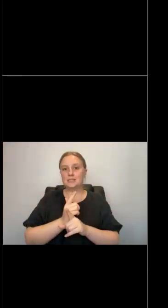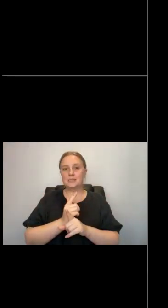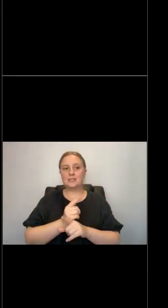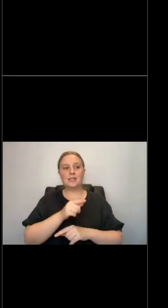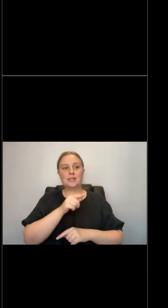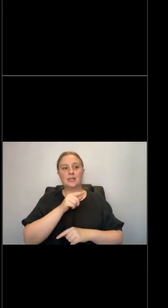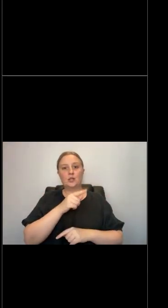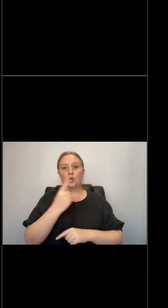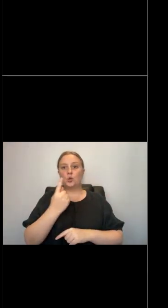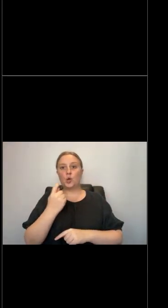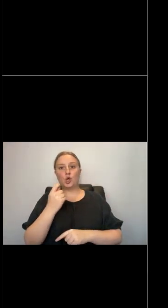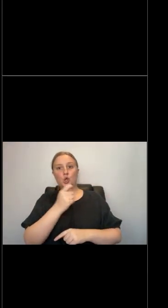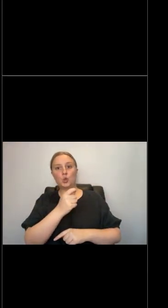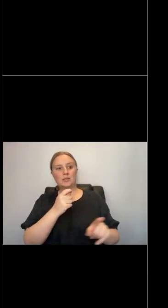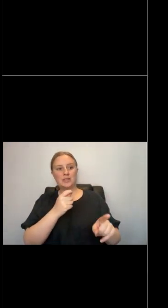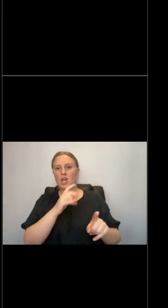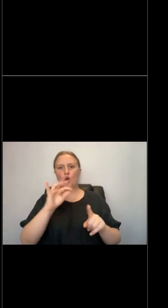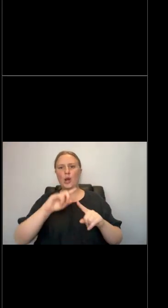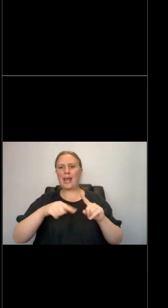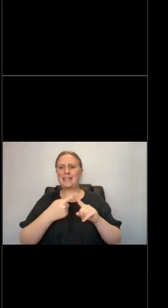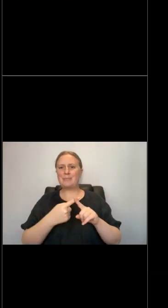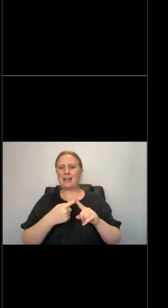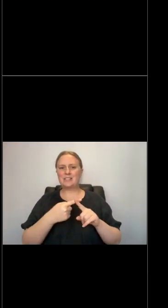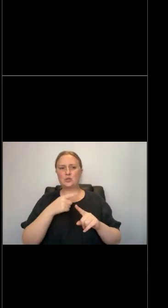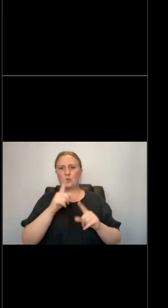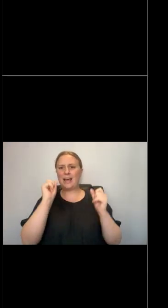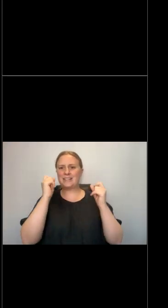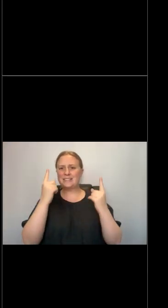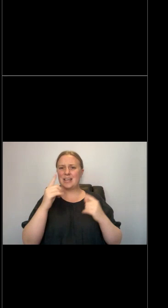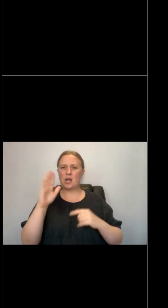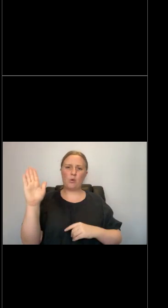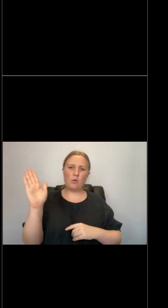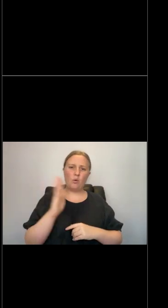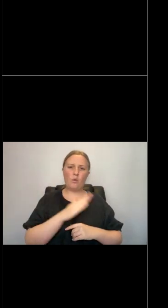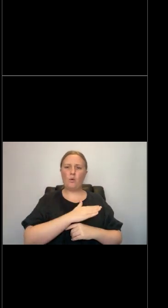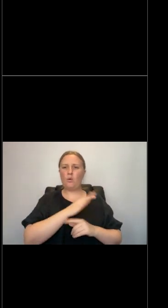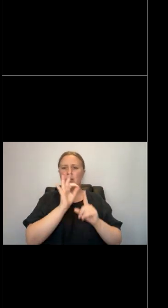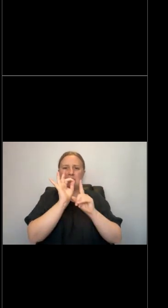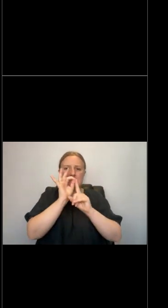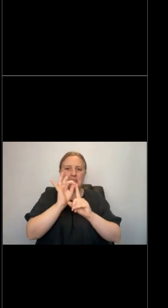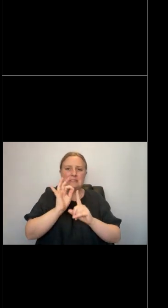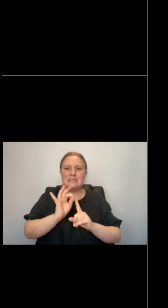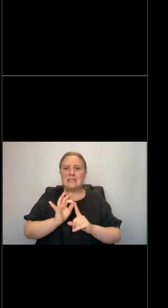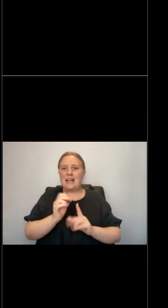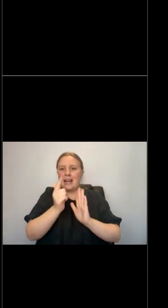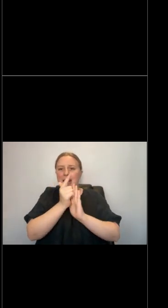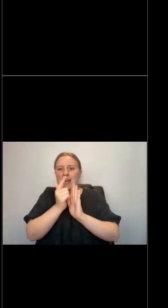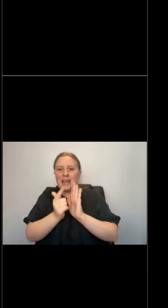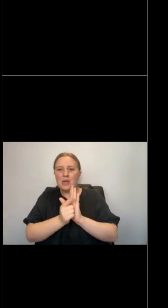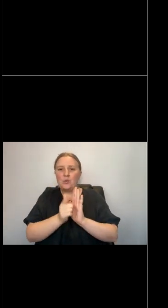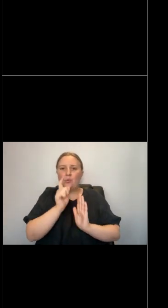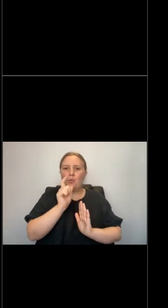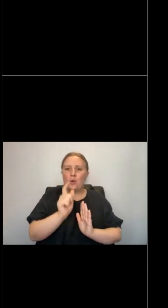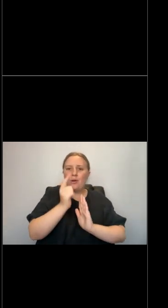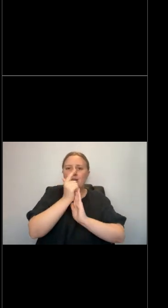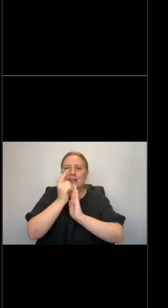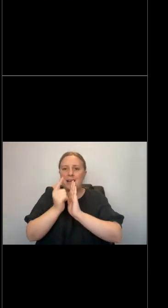Understand all the legal tests and legalese that's used. They just need to understand what's going on in a general sense,